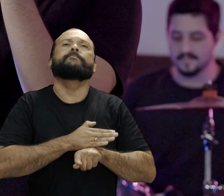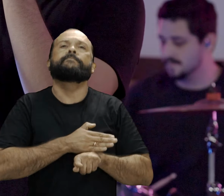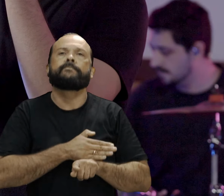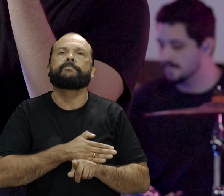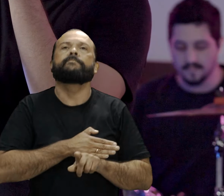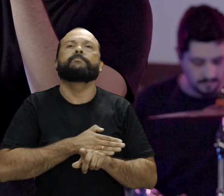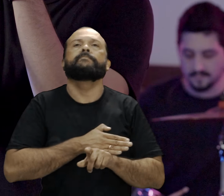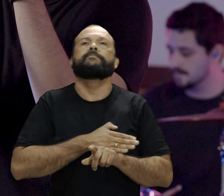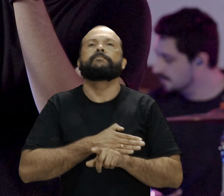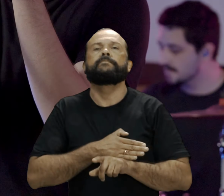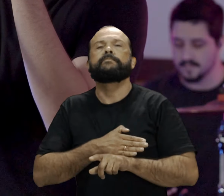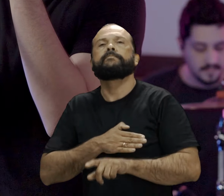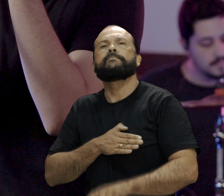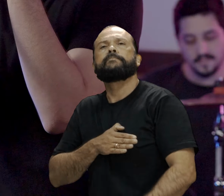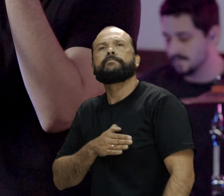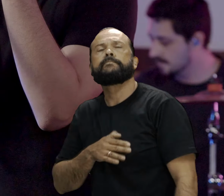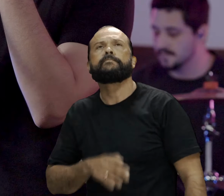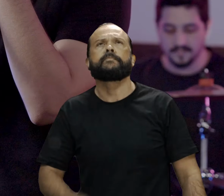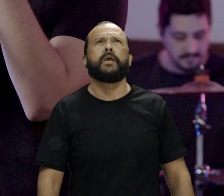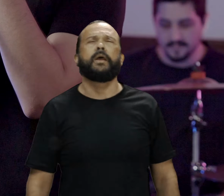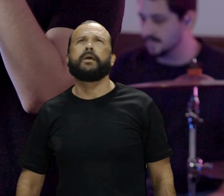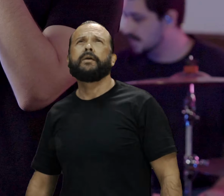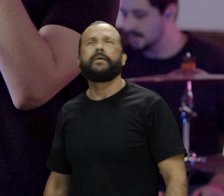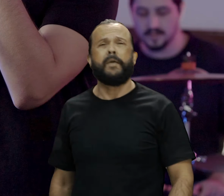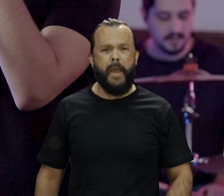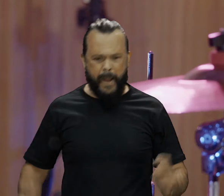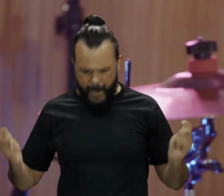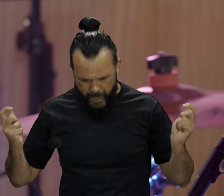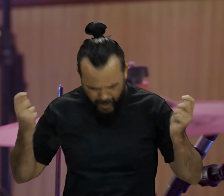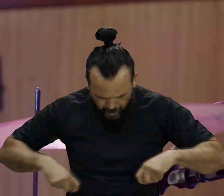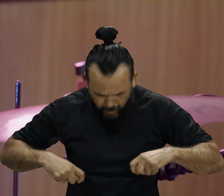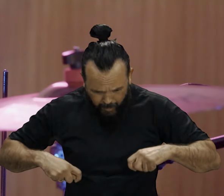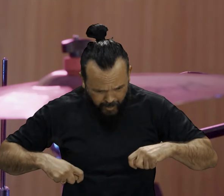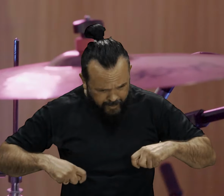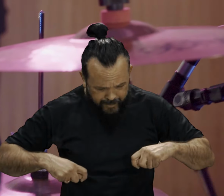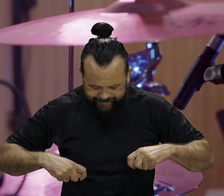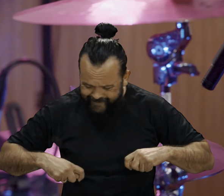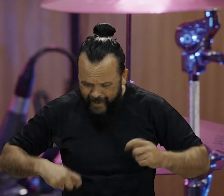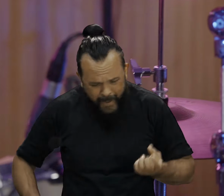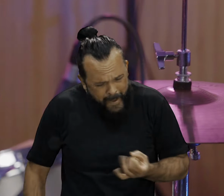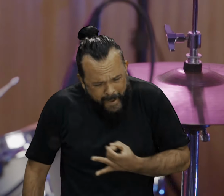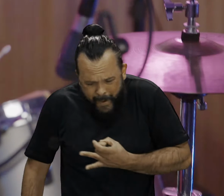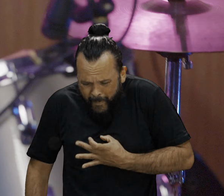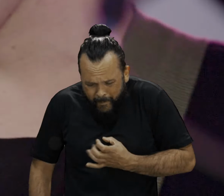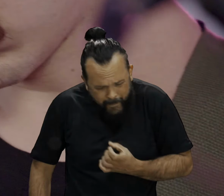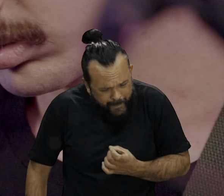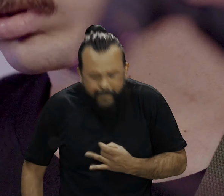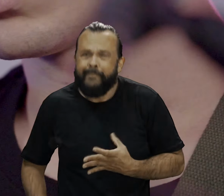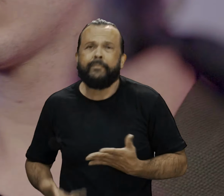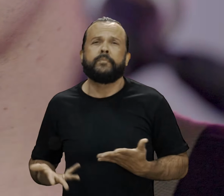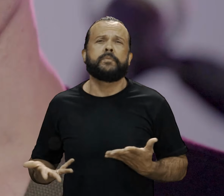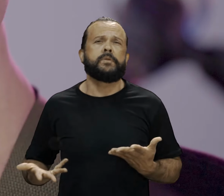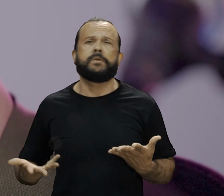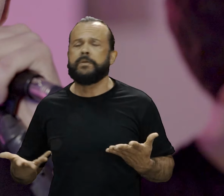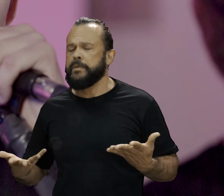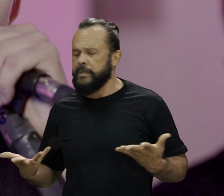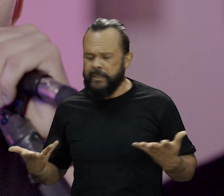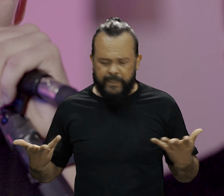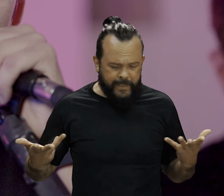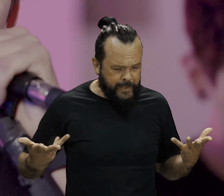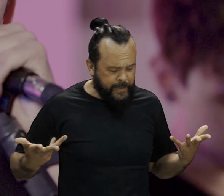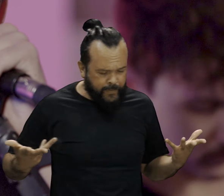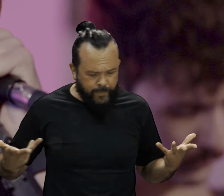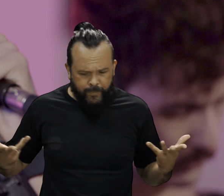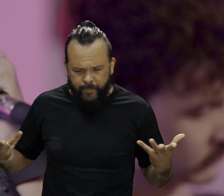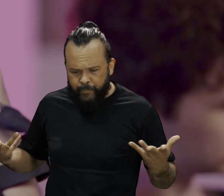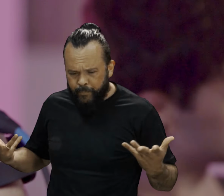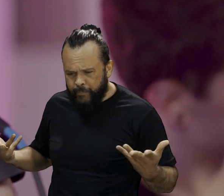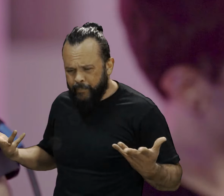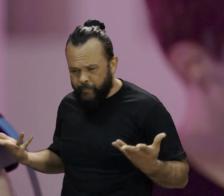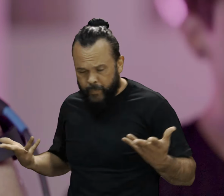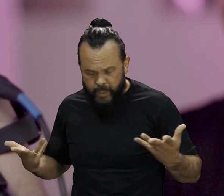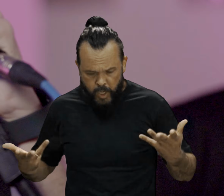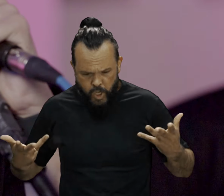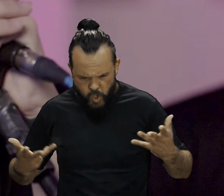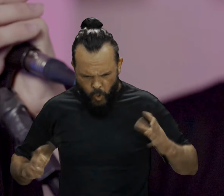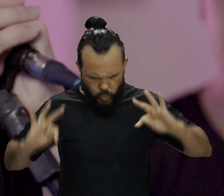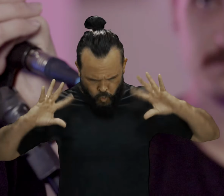and never feel whole, at peace with who I want to be